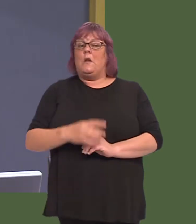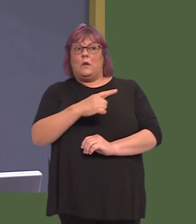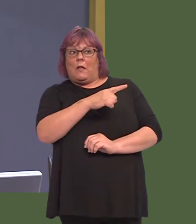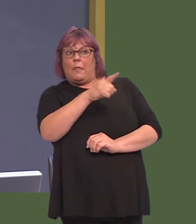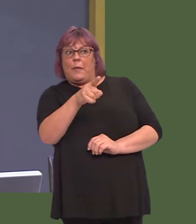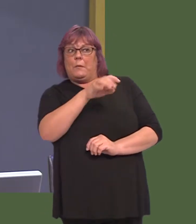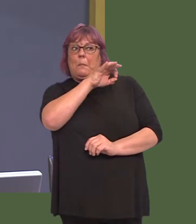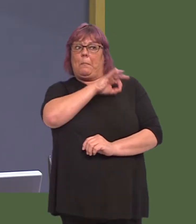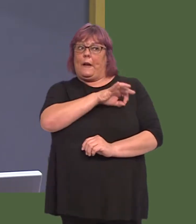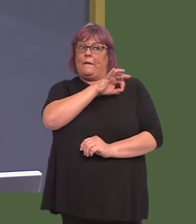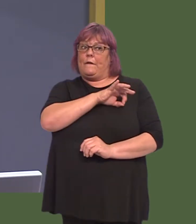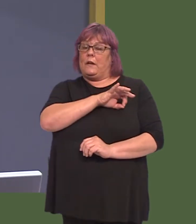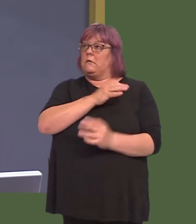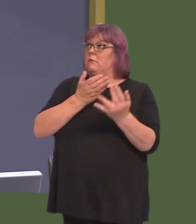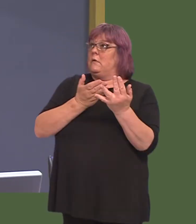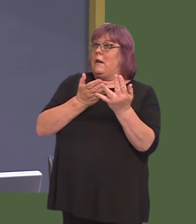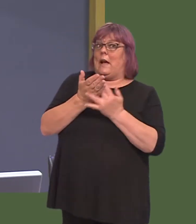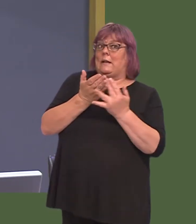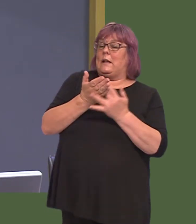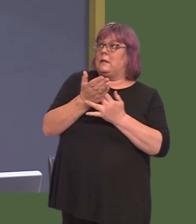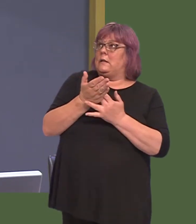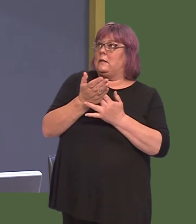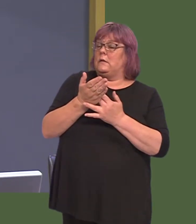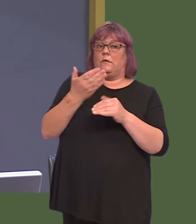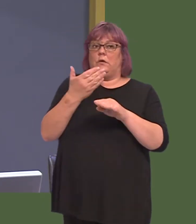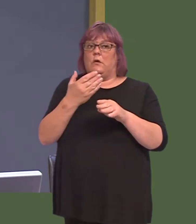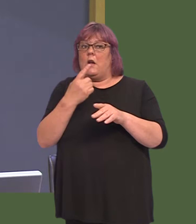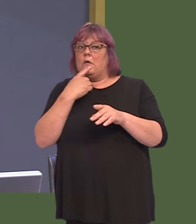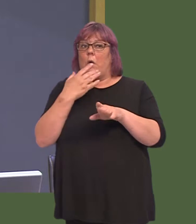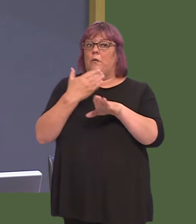So, for them to benefit from better access to the jobs market, it is crucial that they're